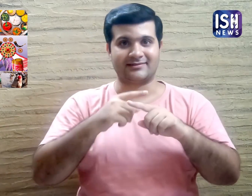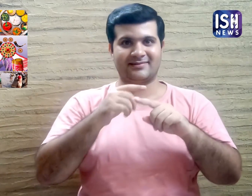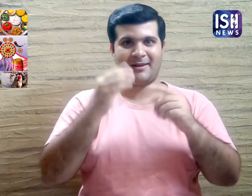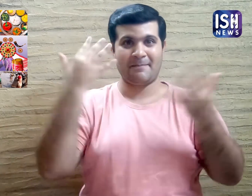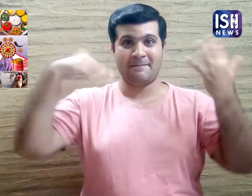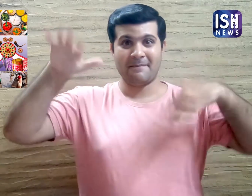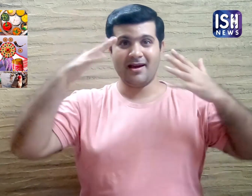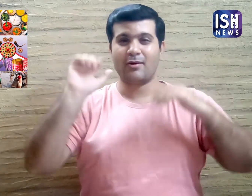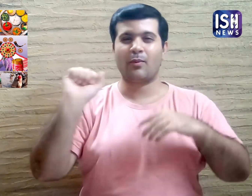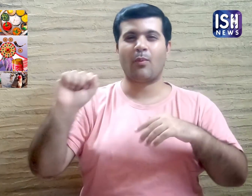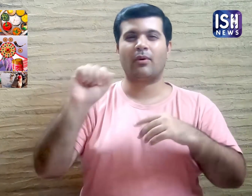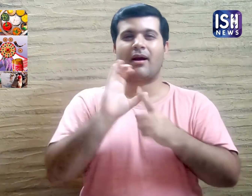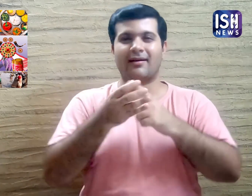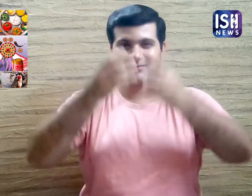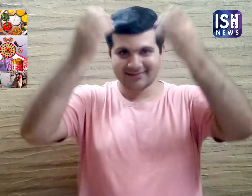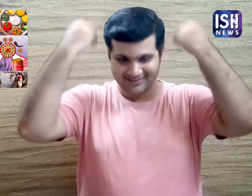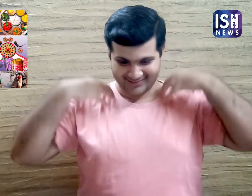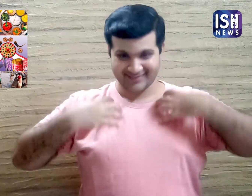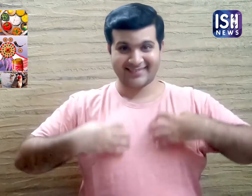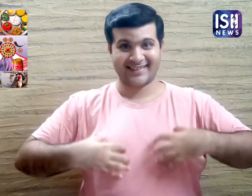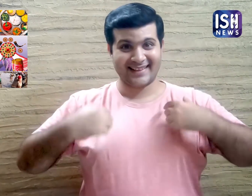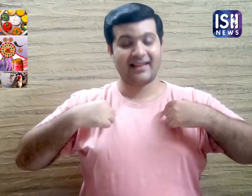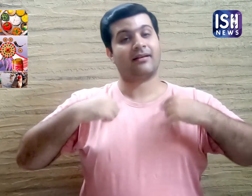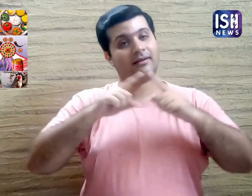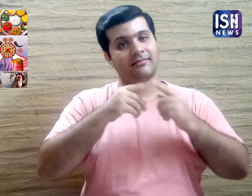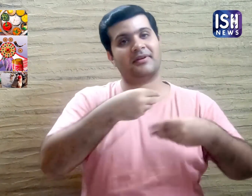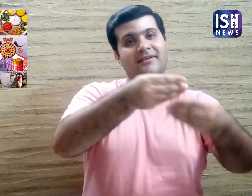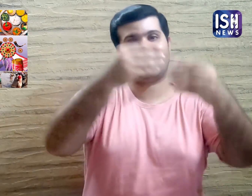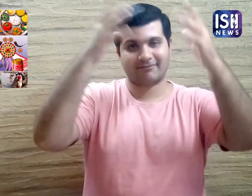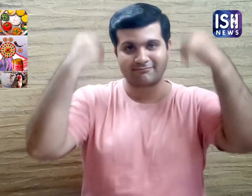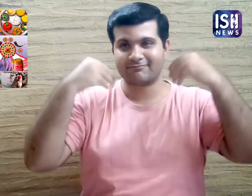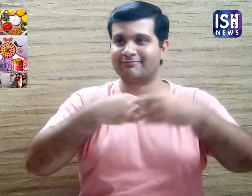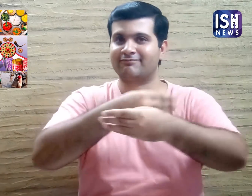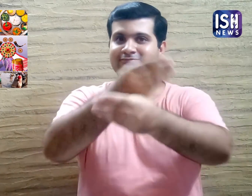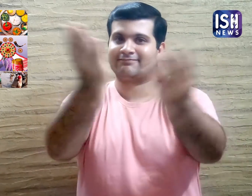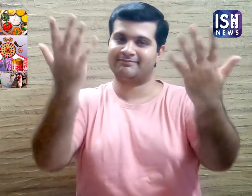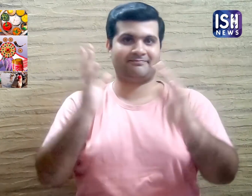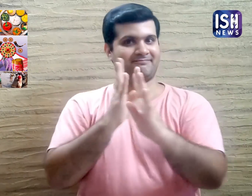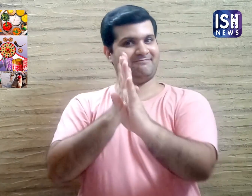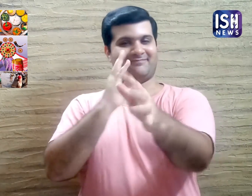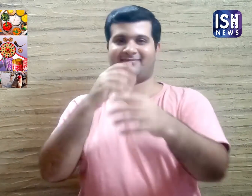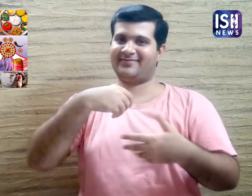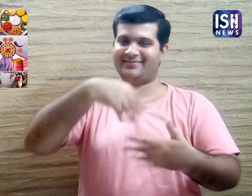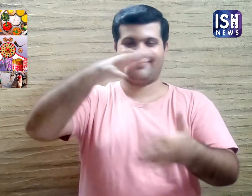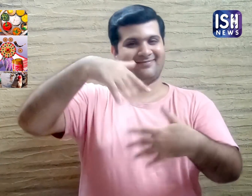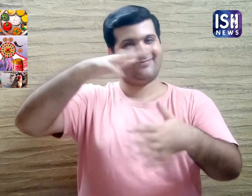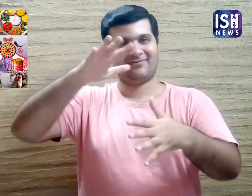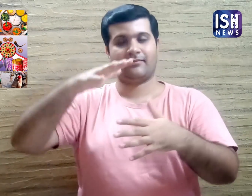The traditional Gamocha was distributed as well.